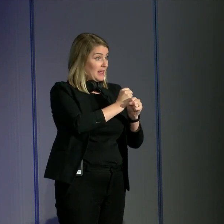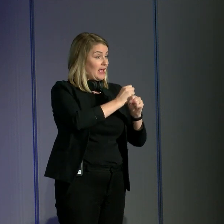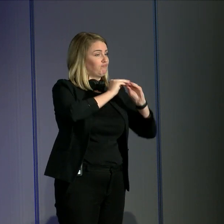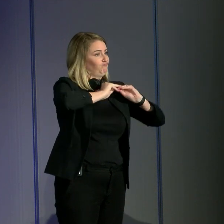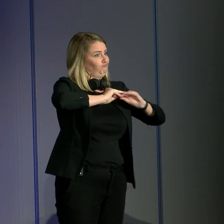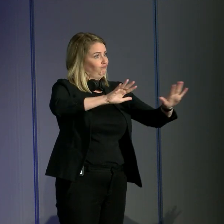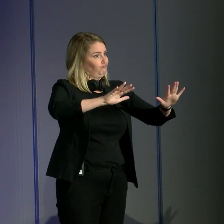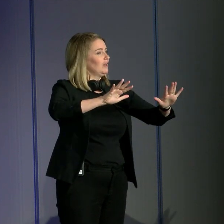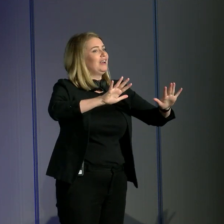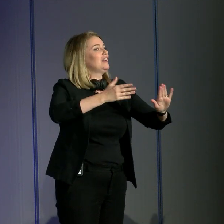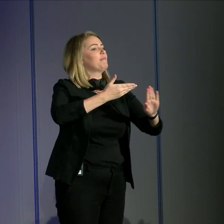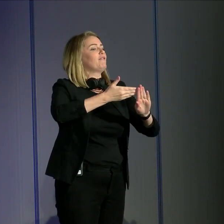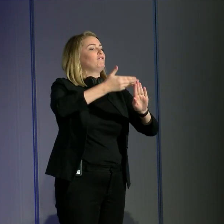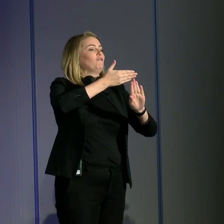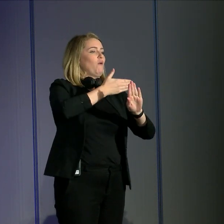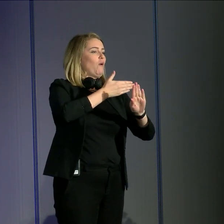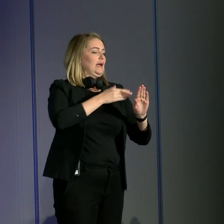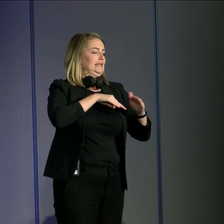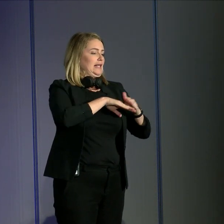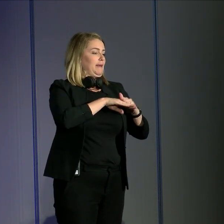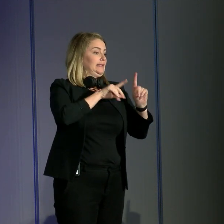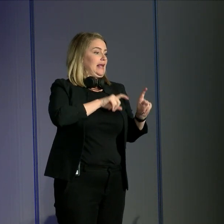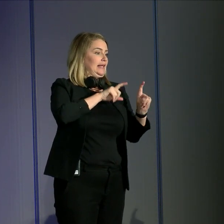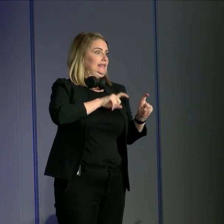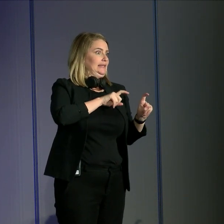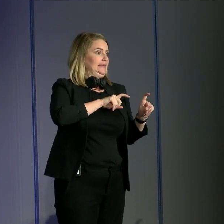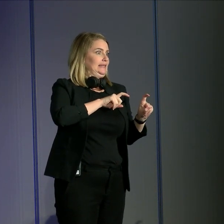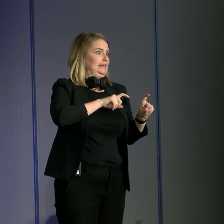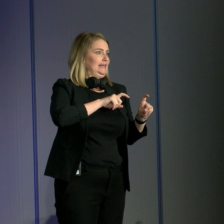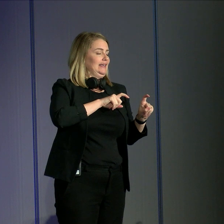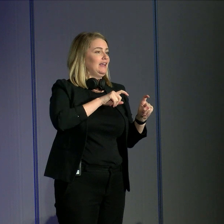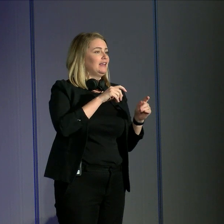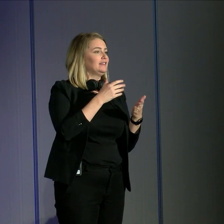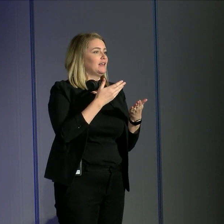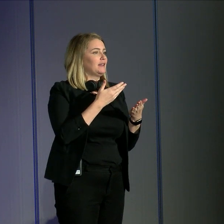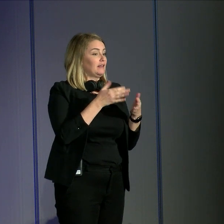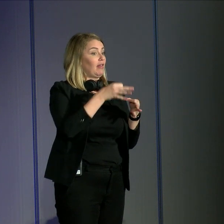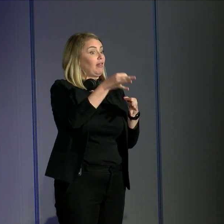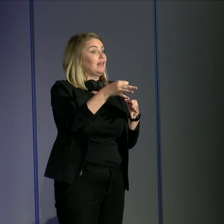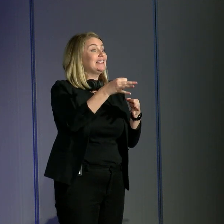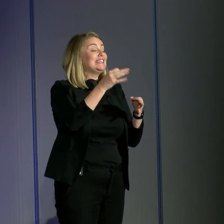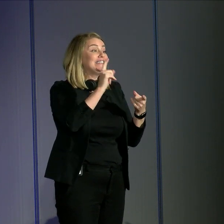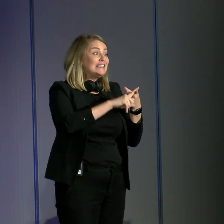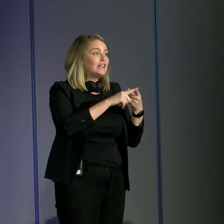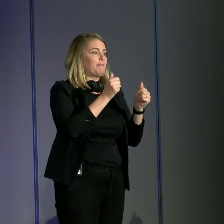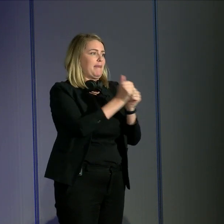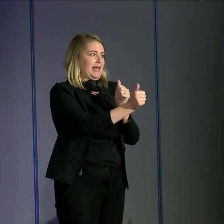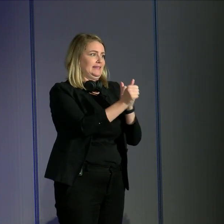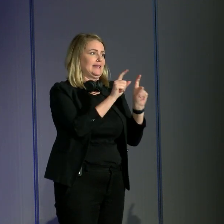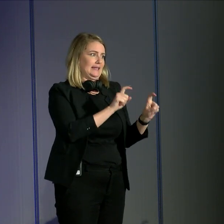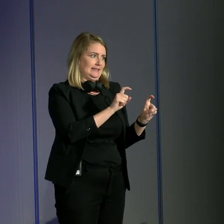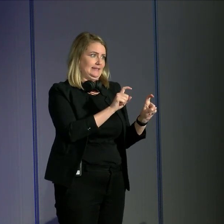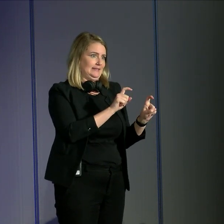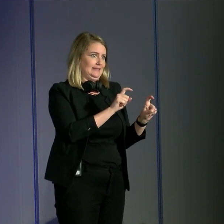going on and things are pushed back that don't get committed unless they pass a certain amount of test.